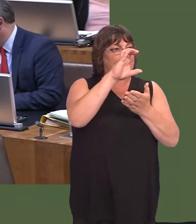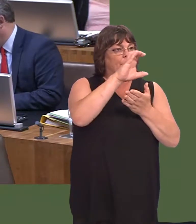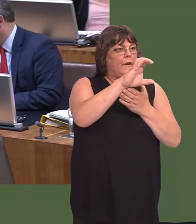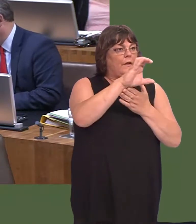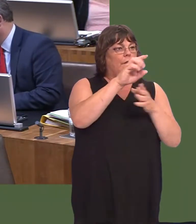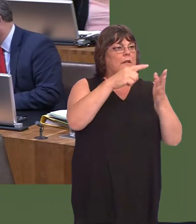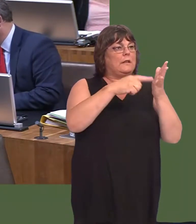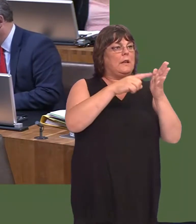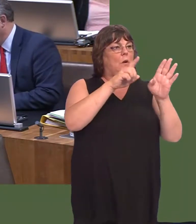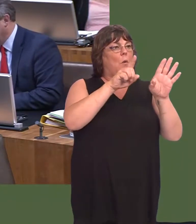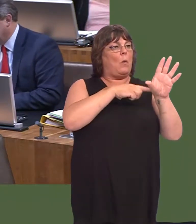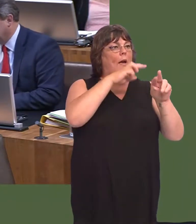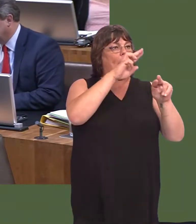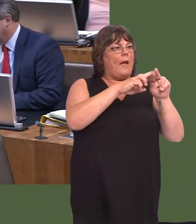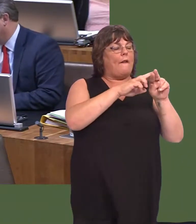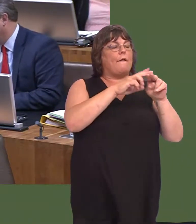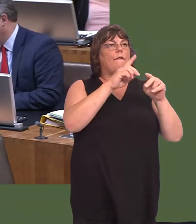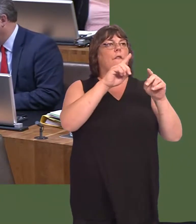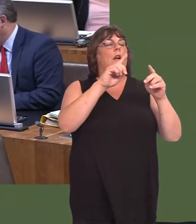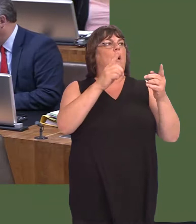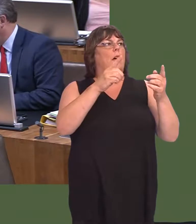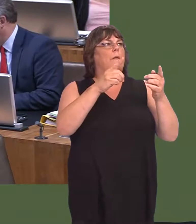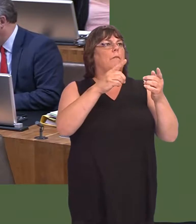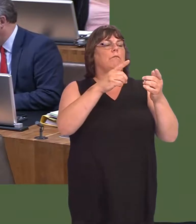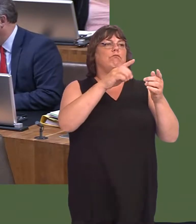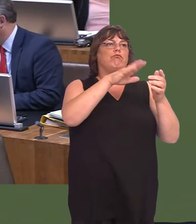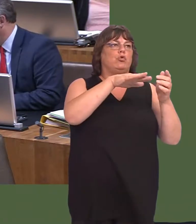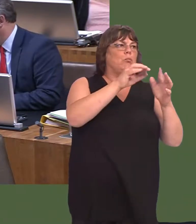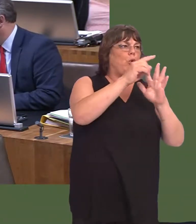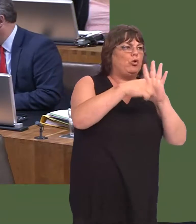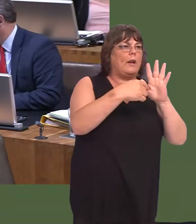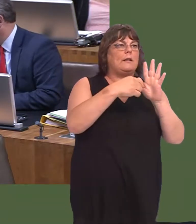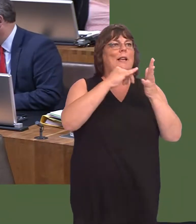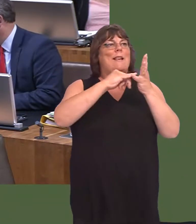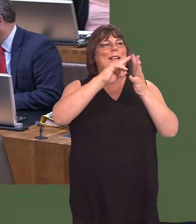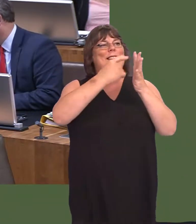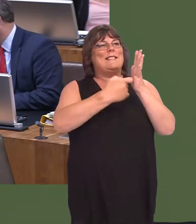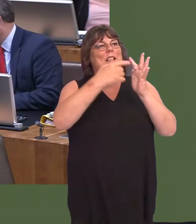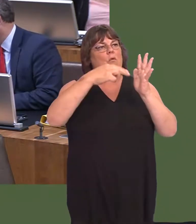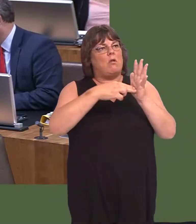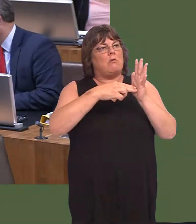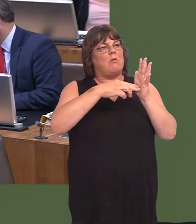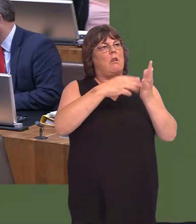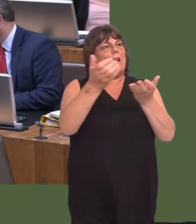to TYF Group Ltd for the SUP Kids Wales project; and funding has been allocated to Seren Collection